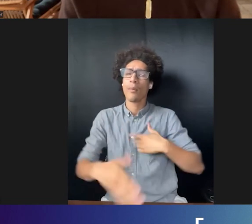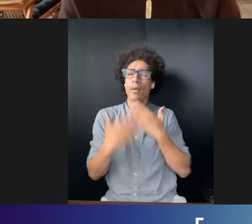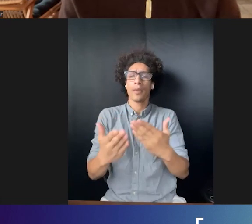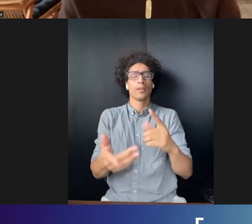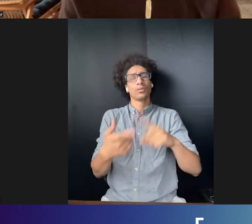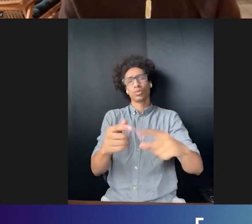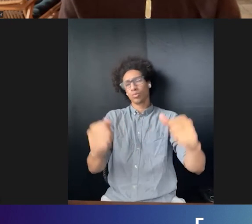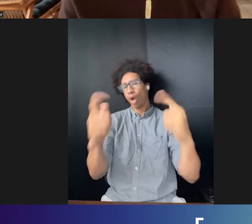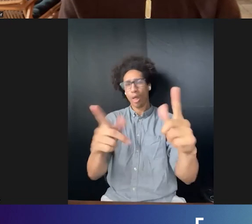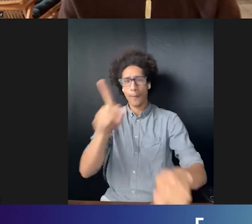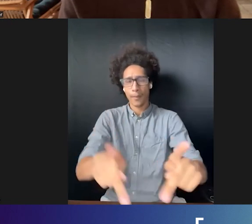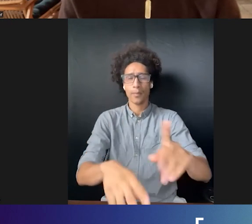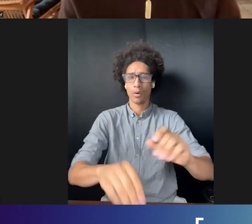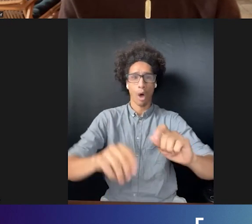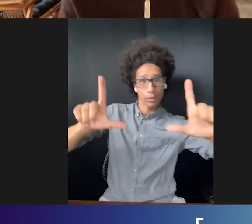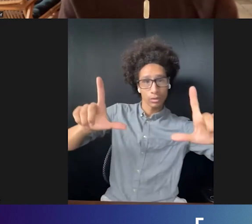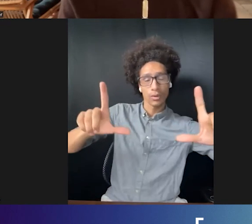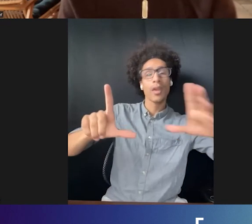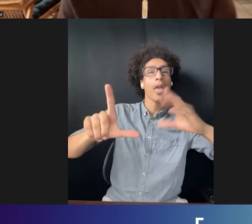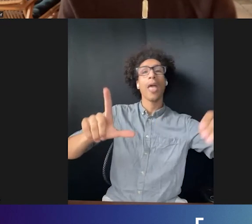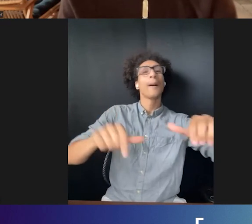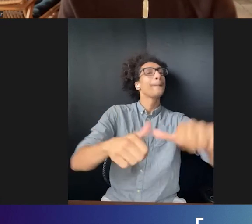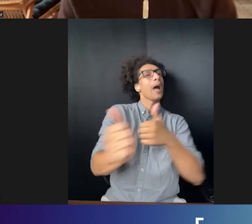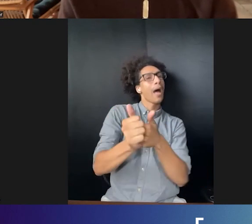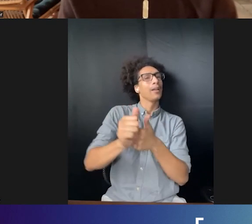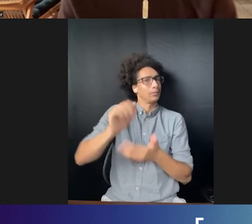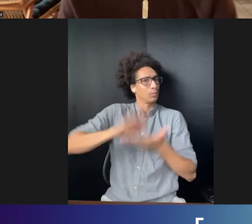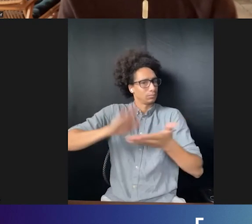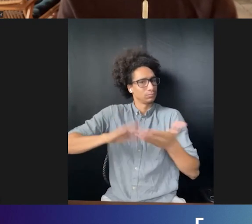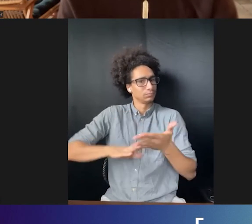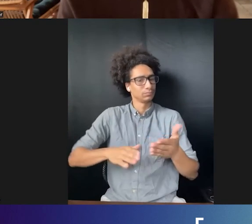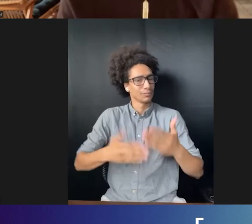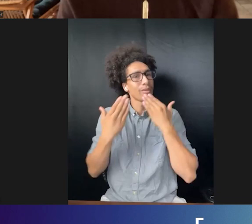on screen and behind the screen working on this. So thank you to the ASL interpreters, to the closed